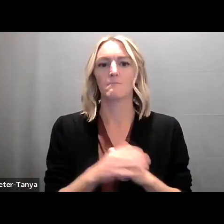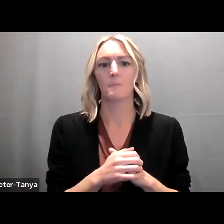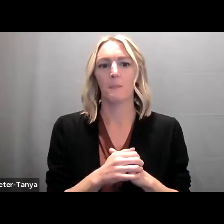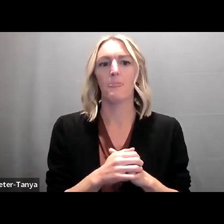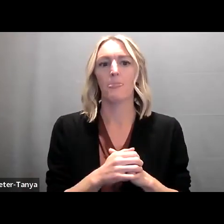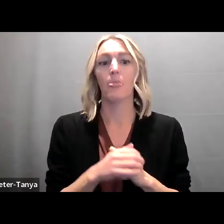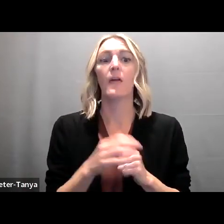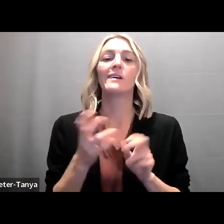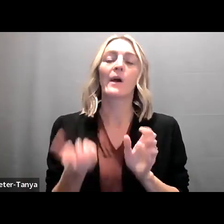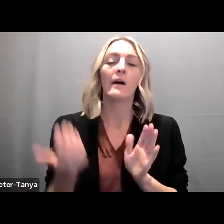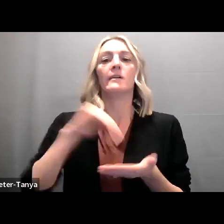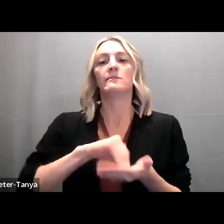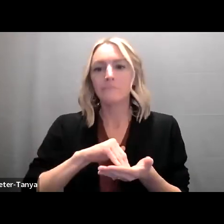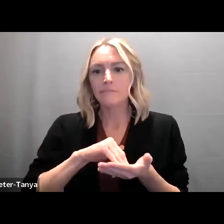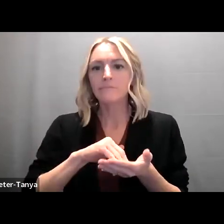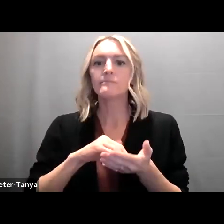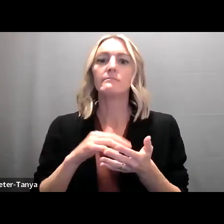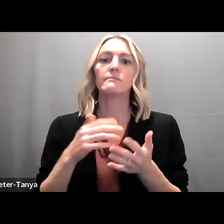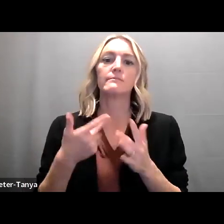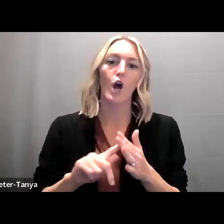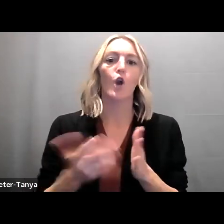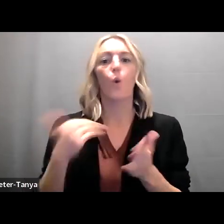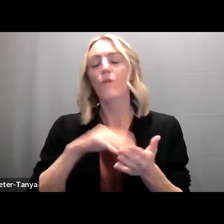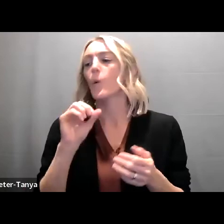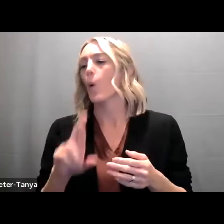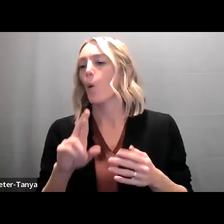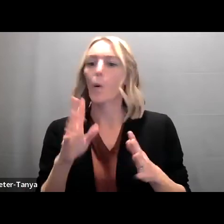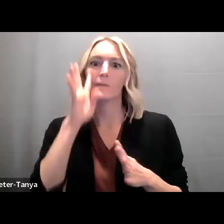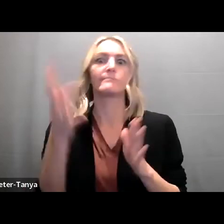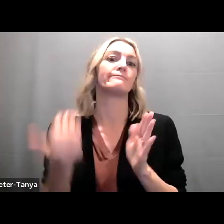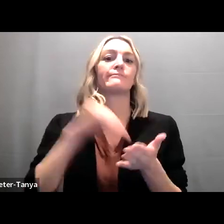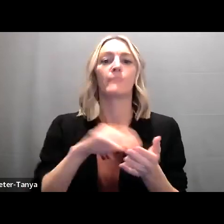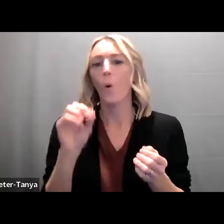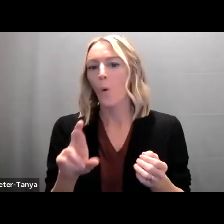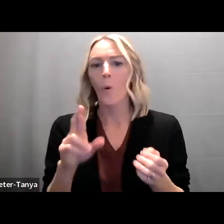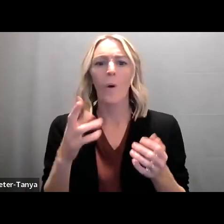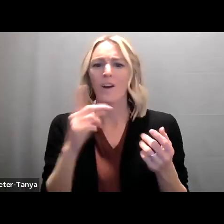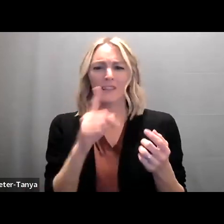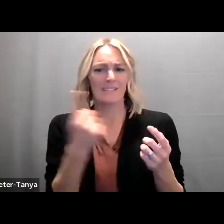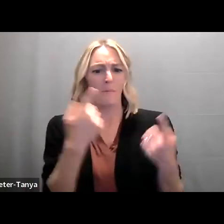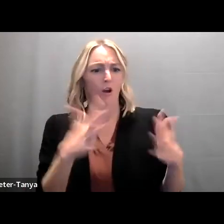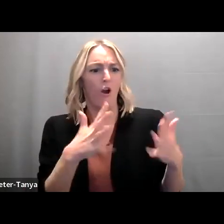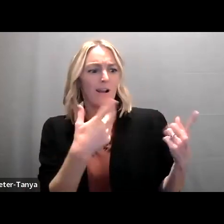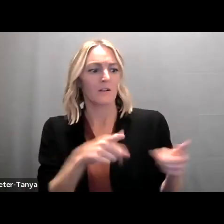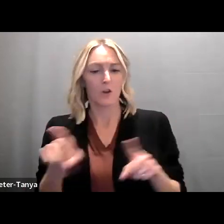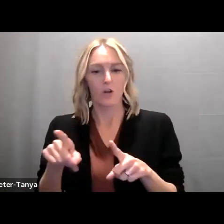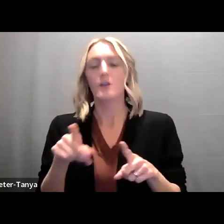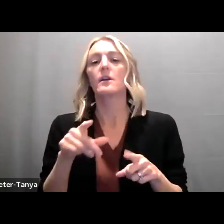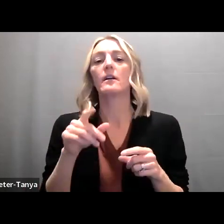Recreating wheel or starting something over again or something that is already occurring can you get in work groups that are already taking place?